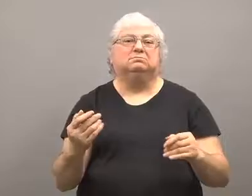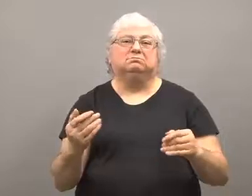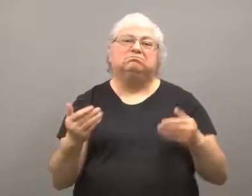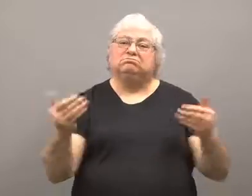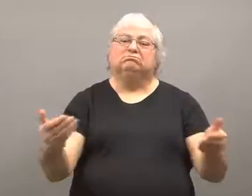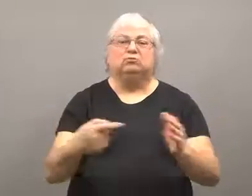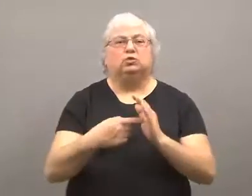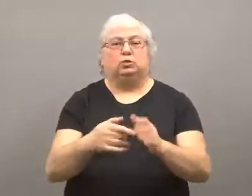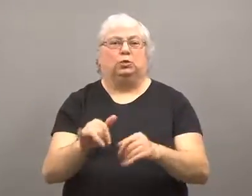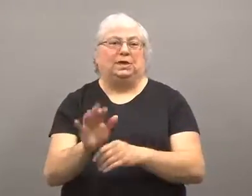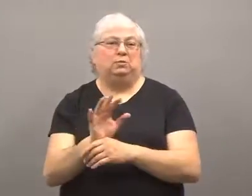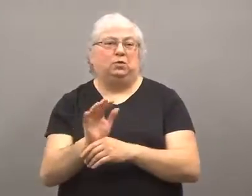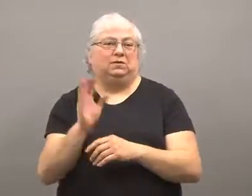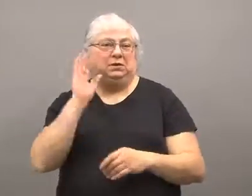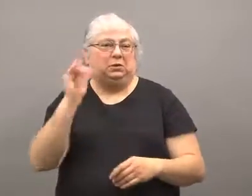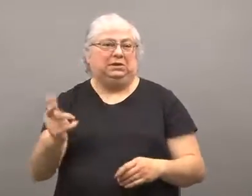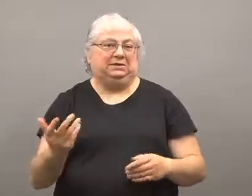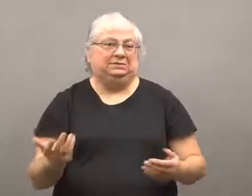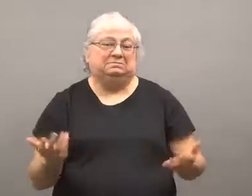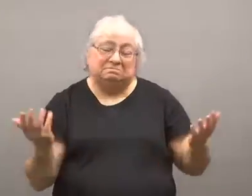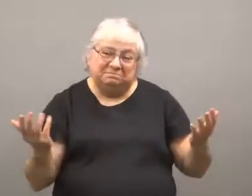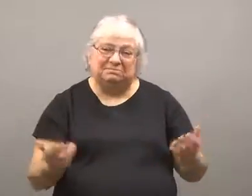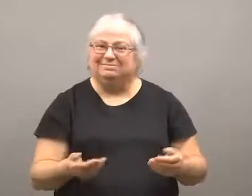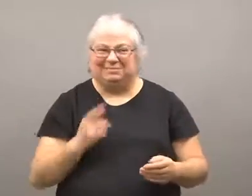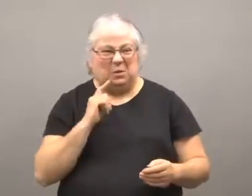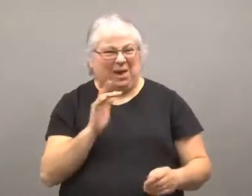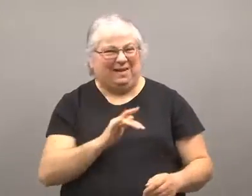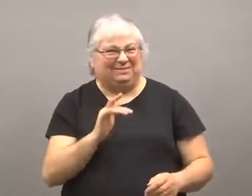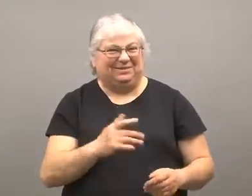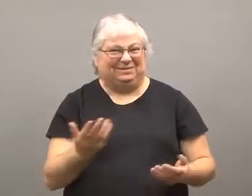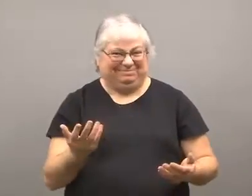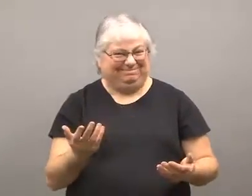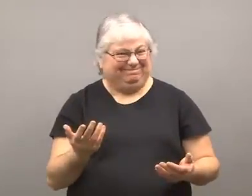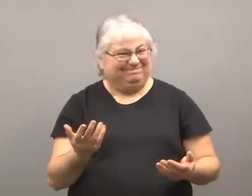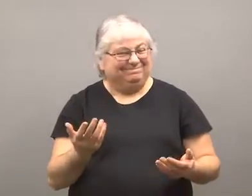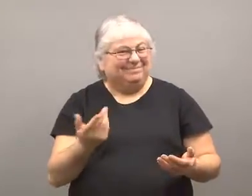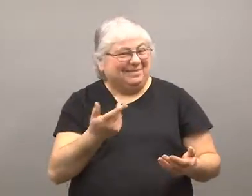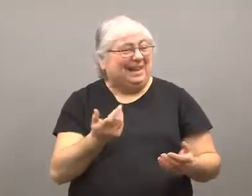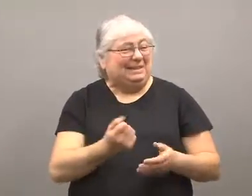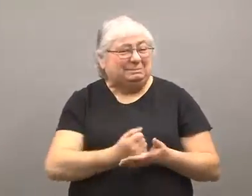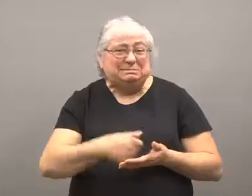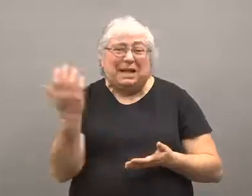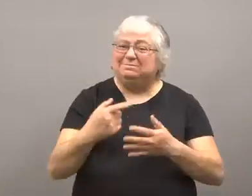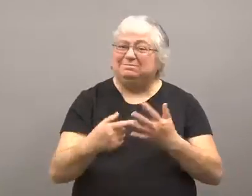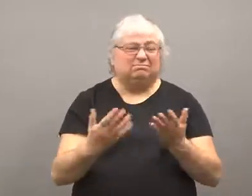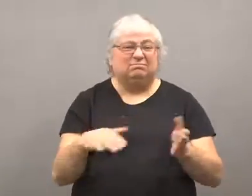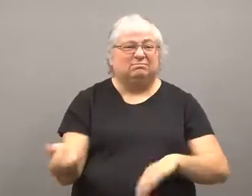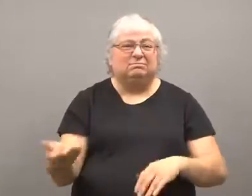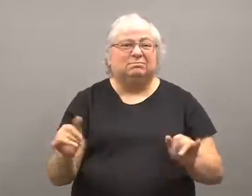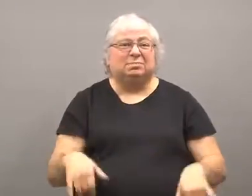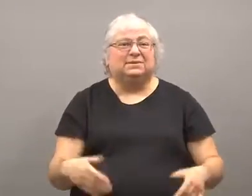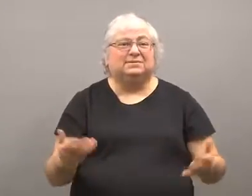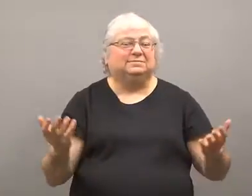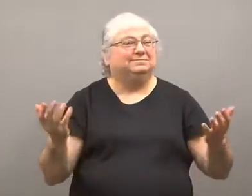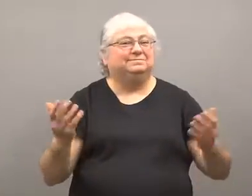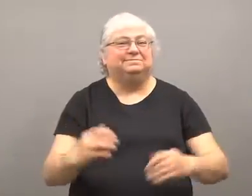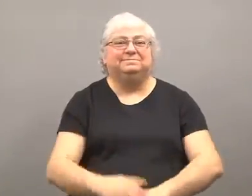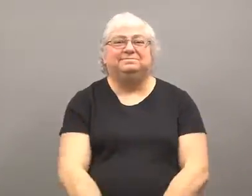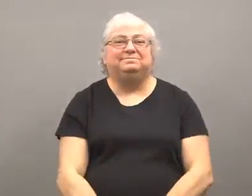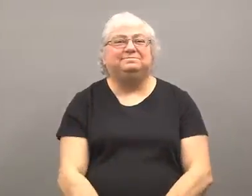the movies will be released as planned. That's sad, he was well off, but died anyway.